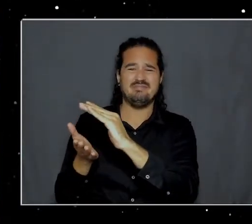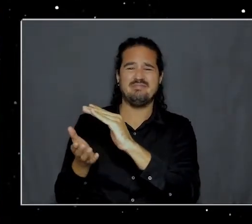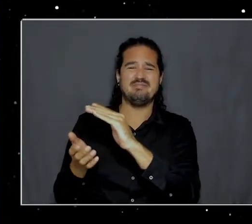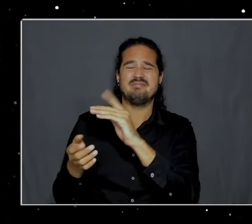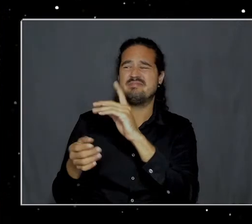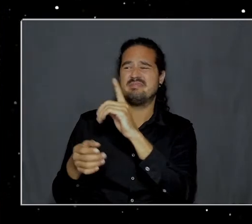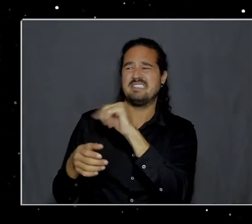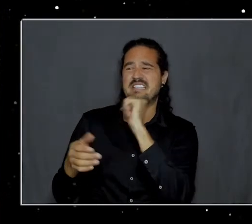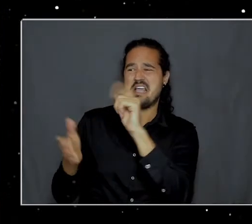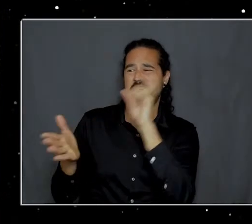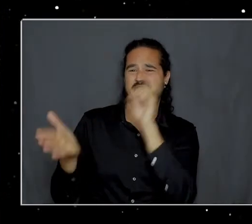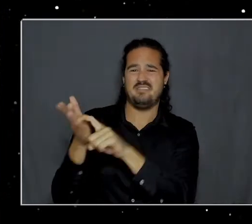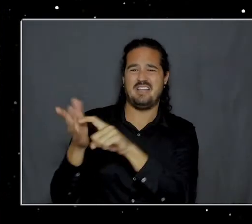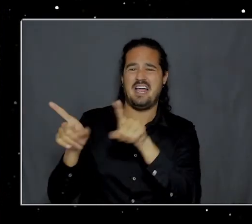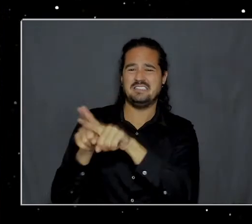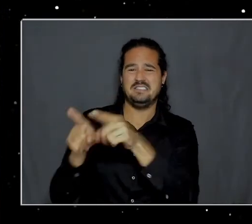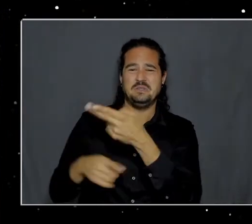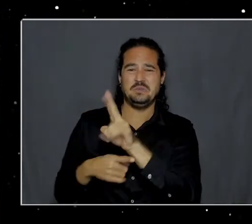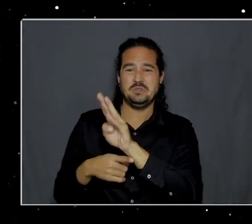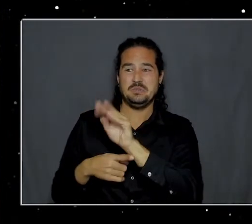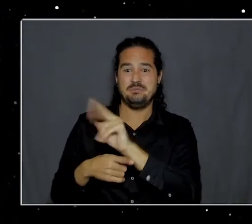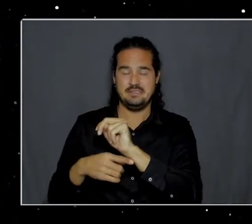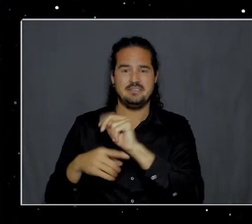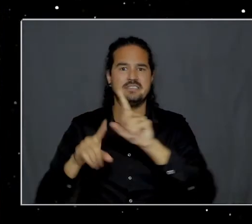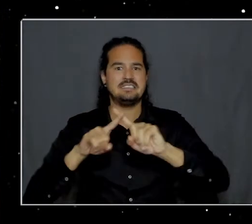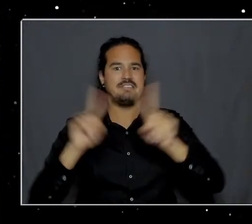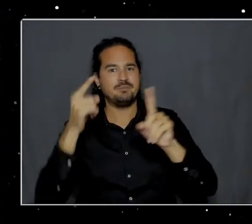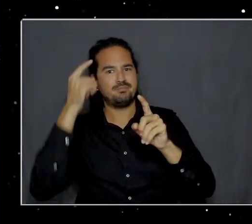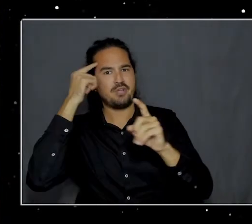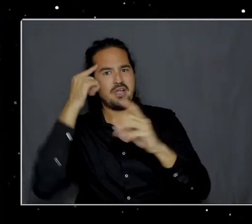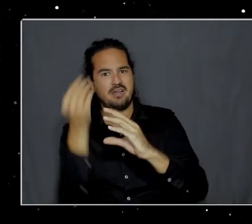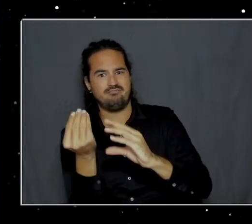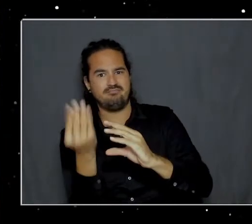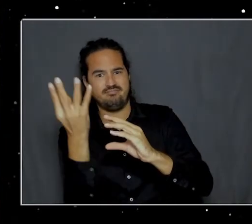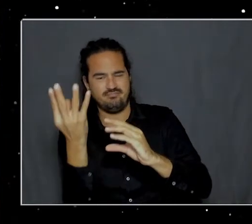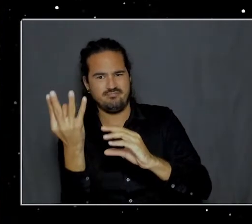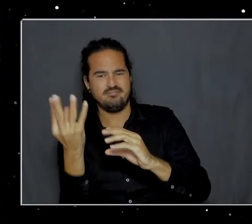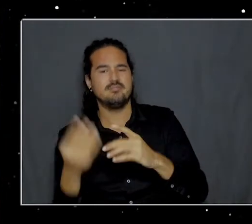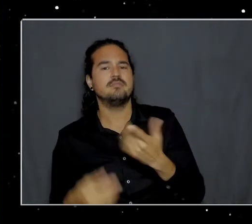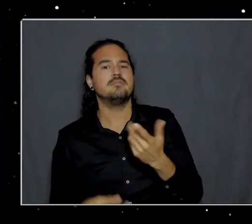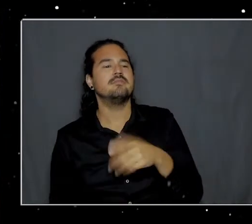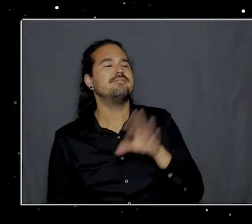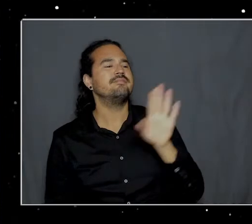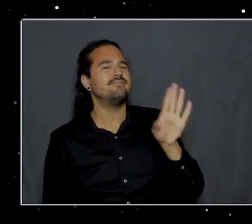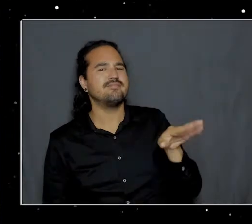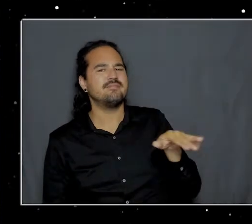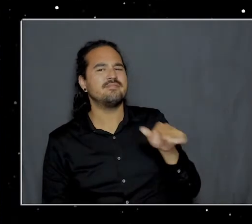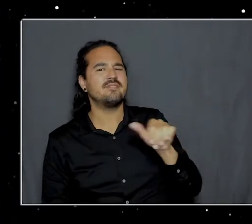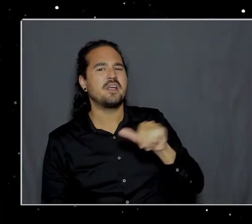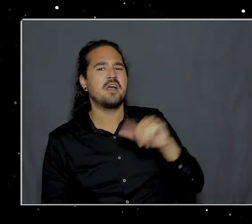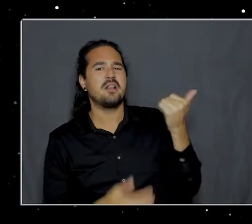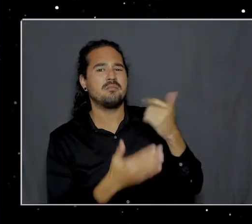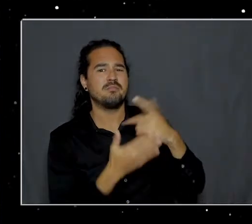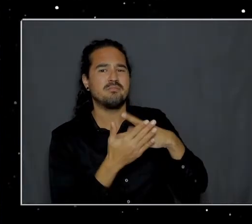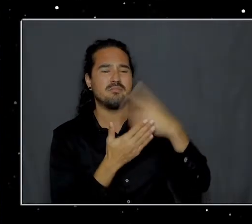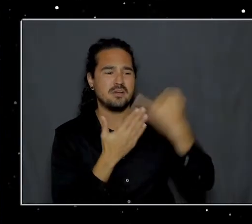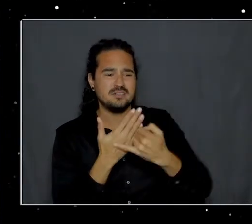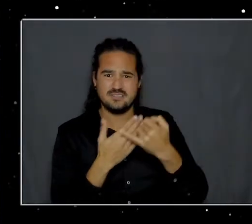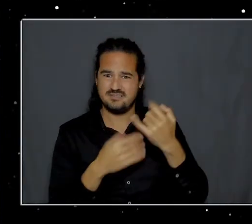I FEEL LIKE THAT MEANS THAT WE HAVE A COUPLE OF PROJECTS TO DO, RIGHT. AND YOU CAN'T OVERCOME THE